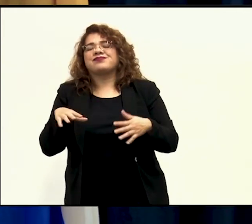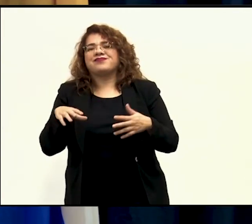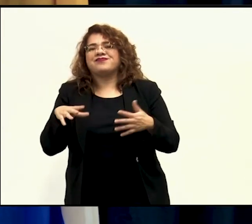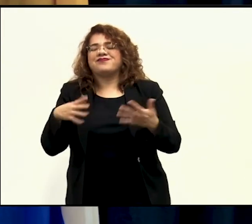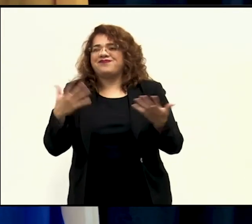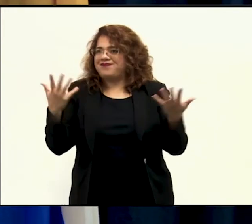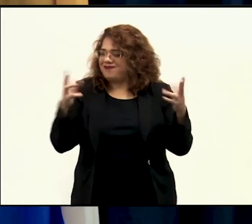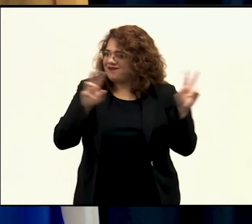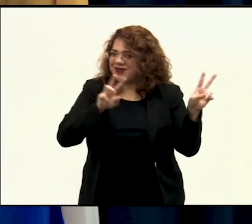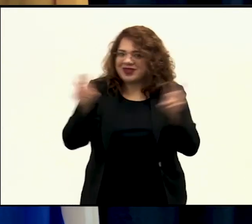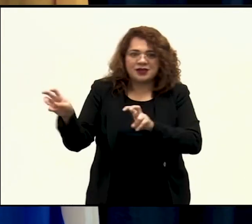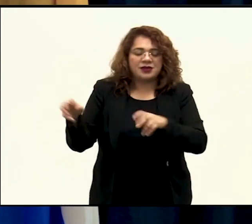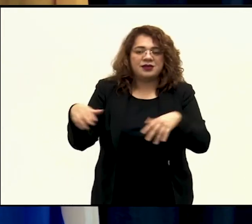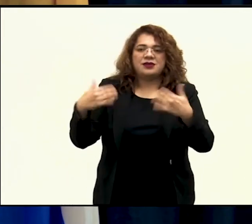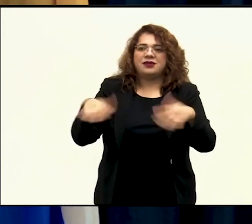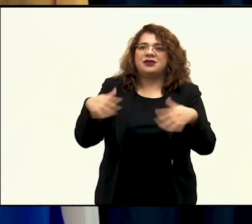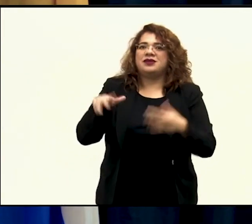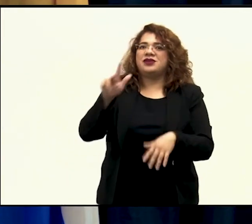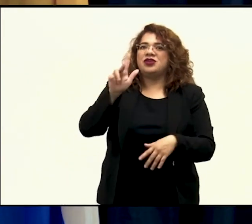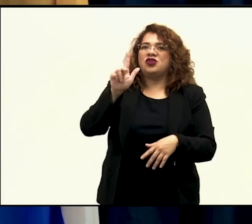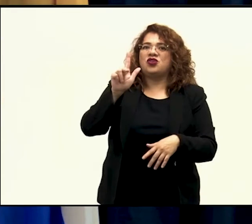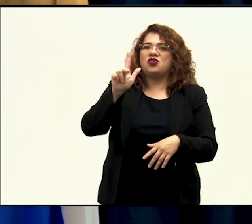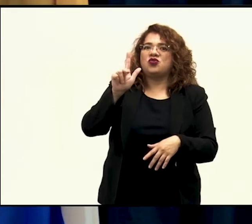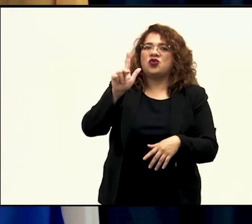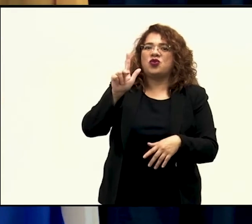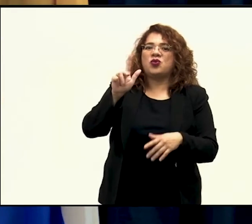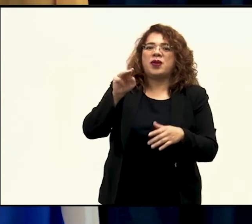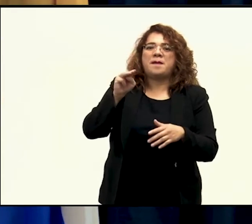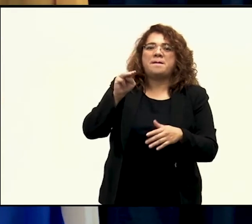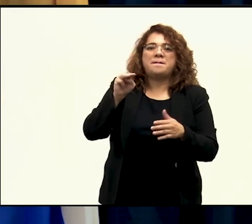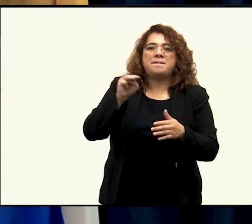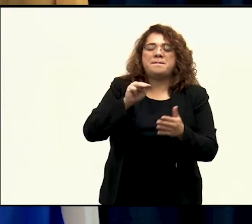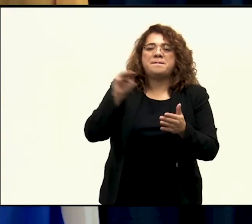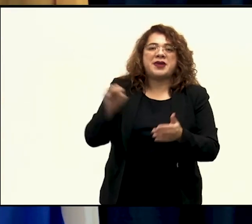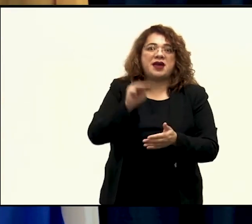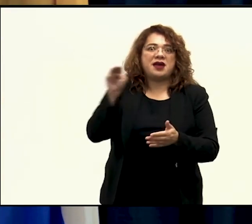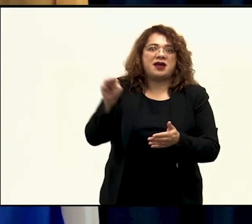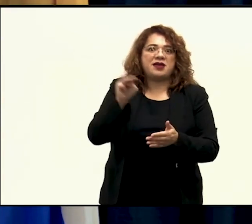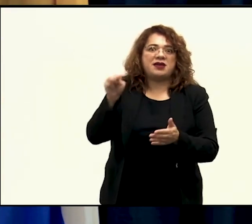at least another 23 million in critical repairs just to remain viable in the next two years.